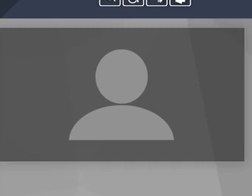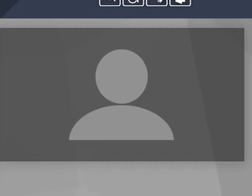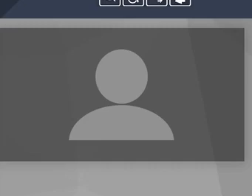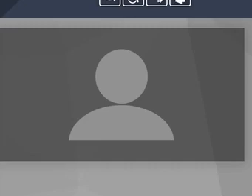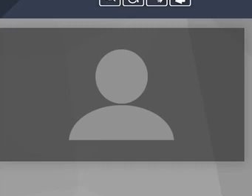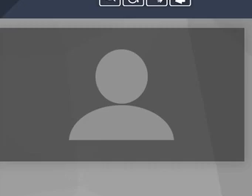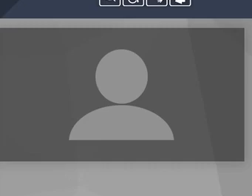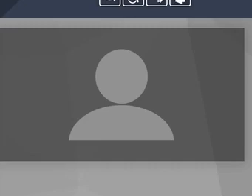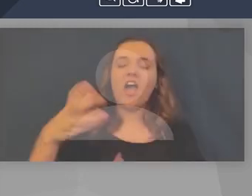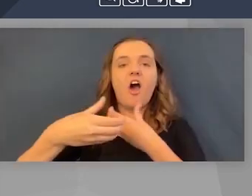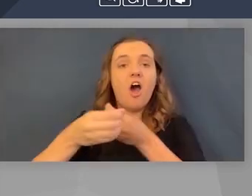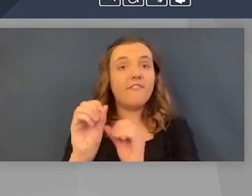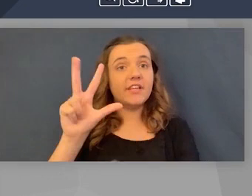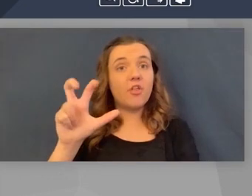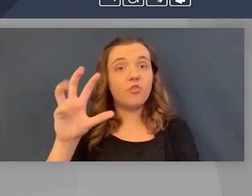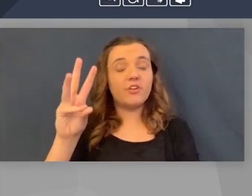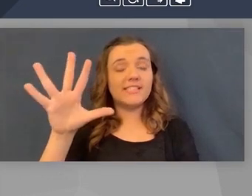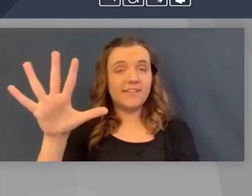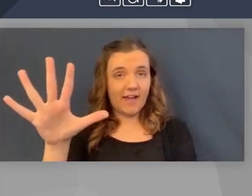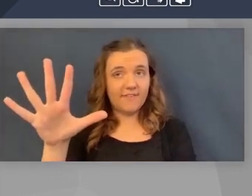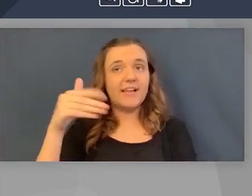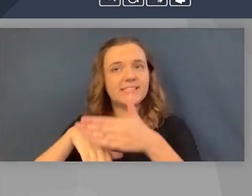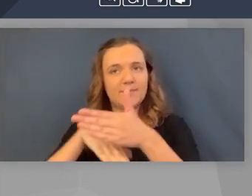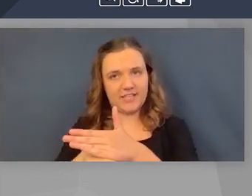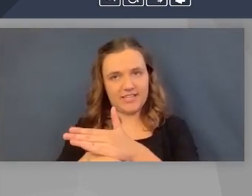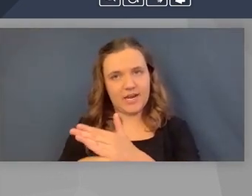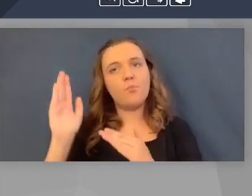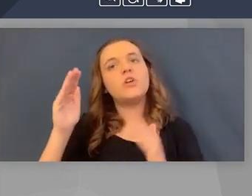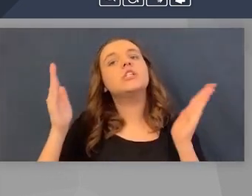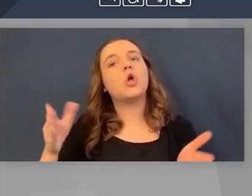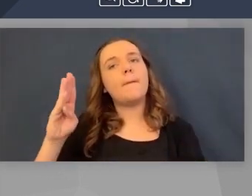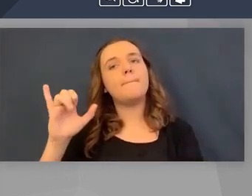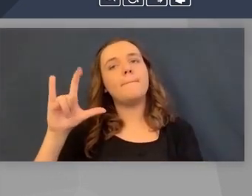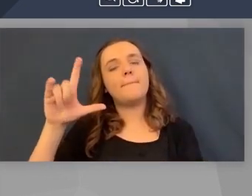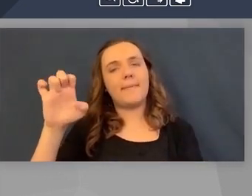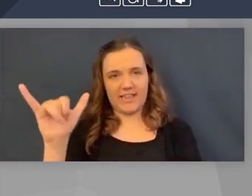Welcome to office three, sixty five accessibility presented by Bailey Cook, Arrow from Microsoft.